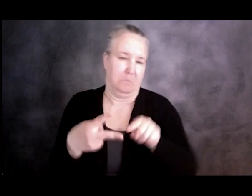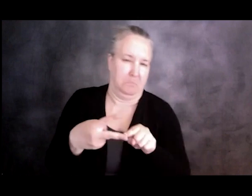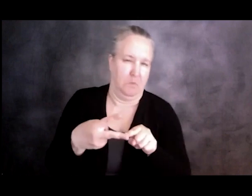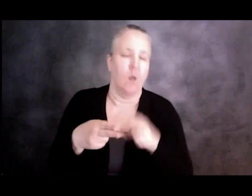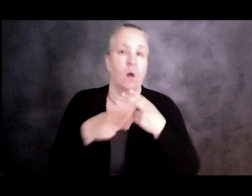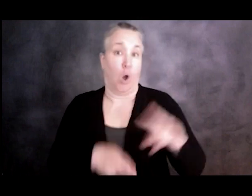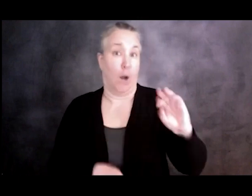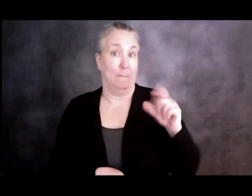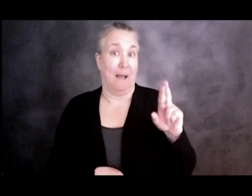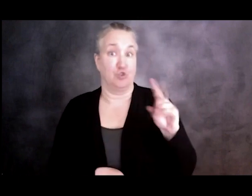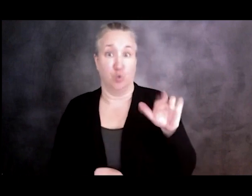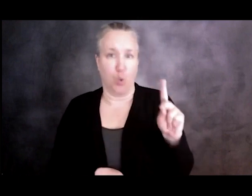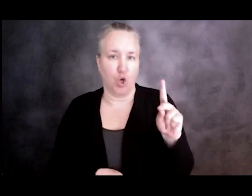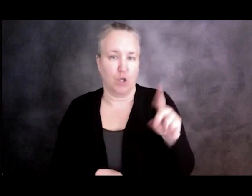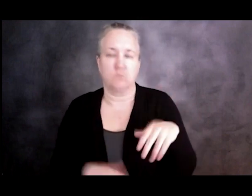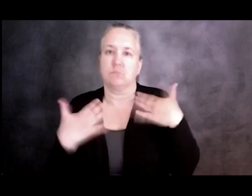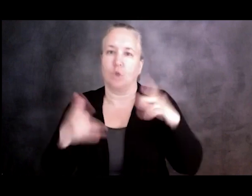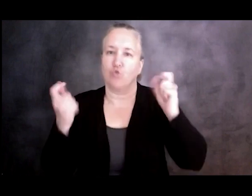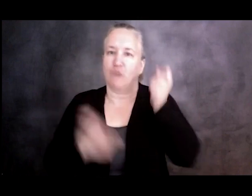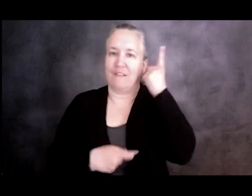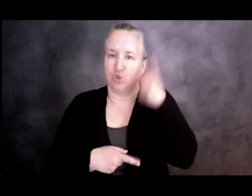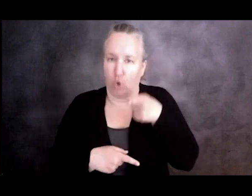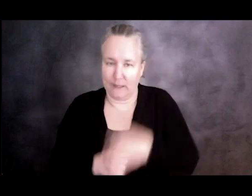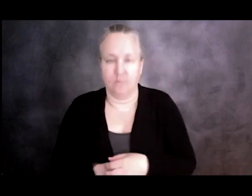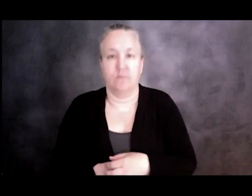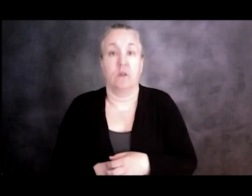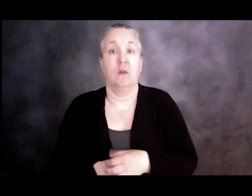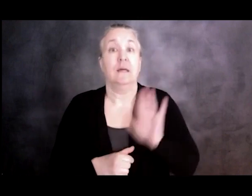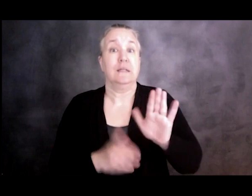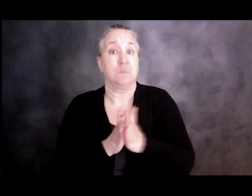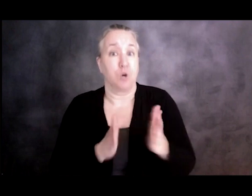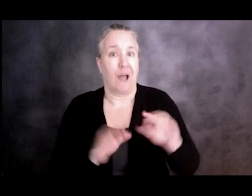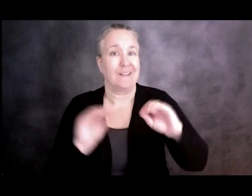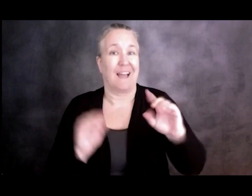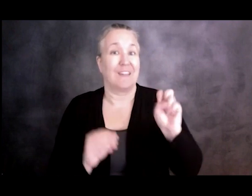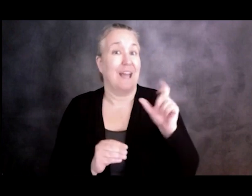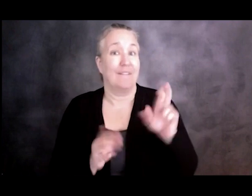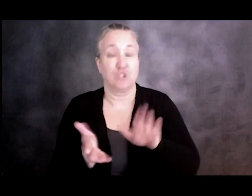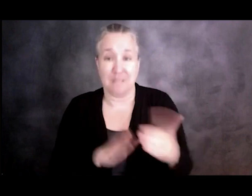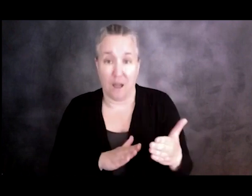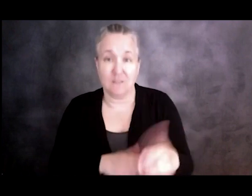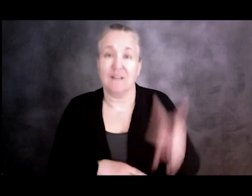and revelatory. Viet's book, Nothing Ever Dies-- Vietnam and the Memory of War, was a finalist